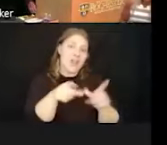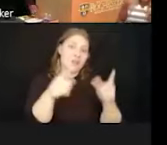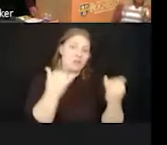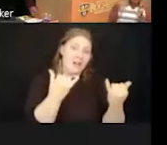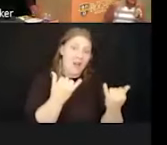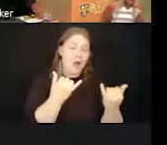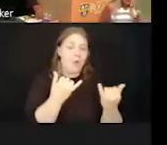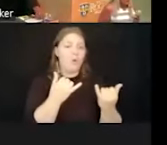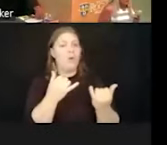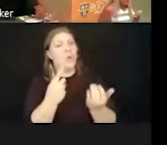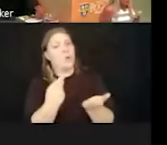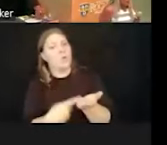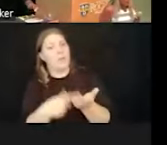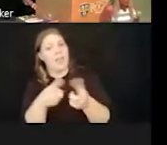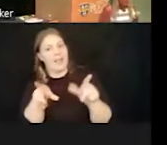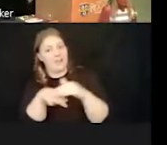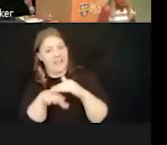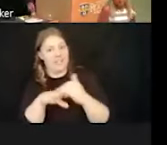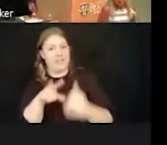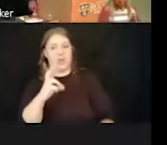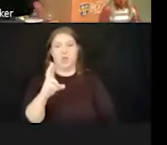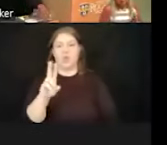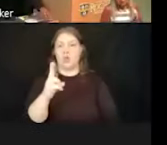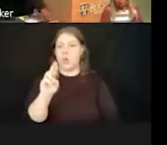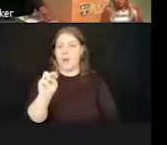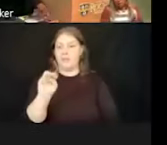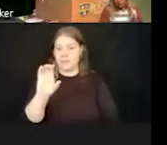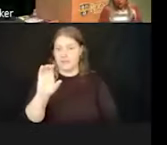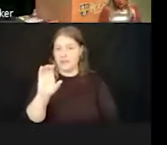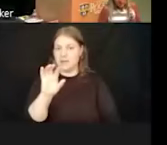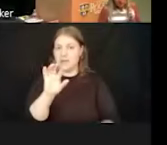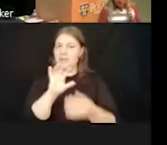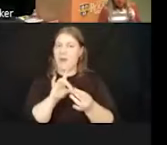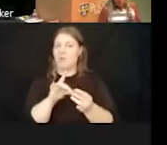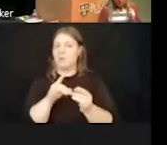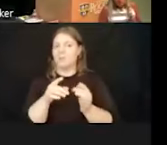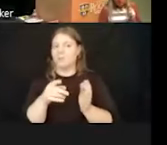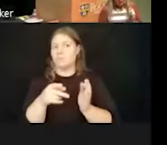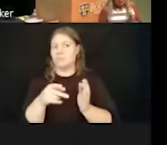we talk about language access at urmc is about the principal language AIS that we're dealing